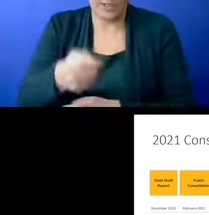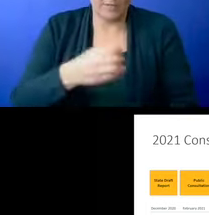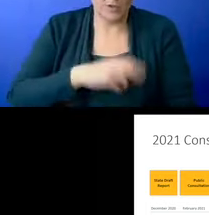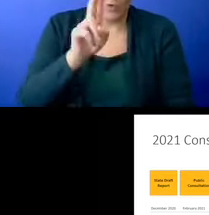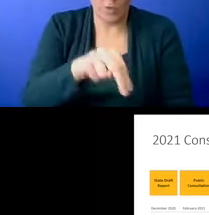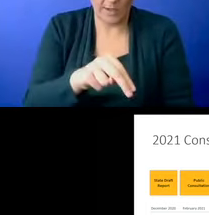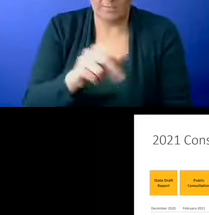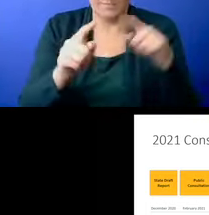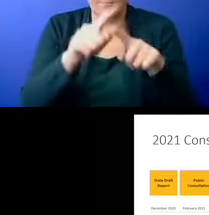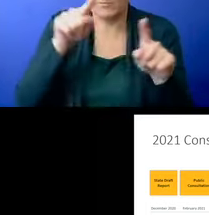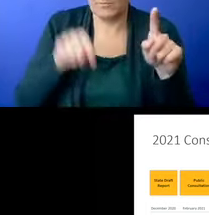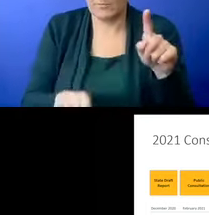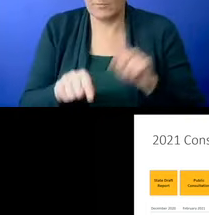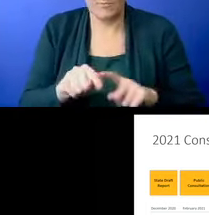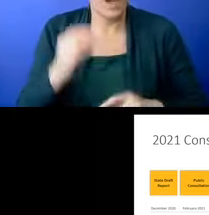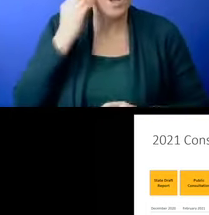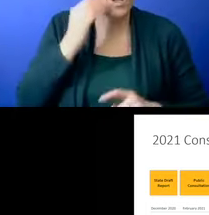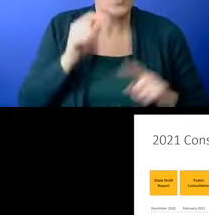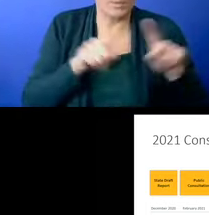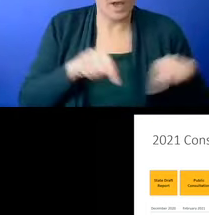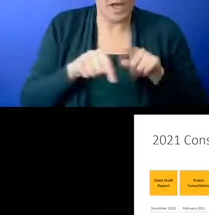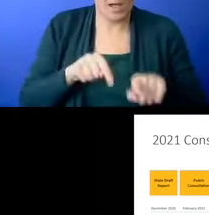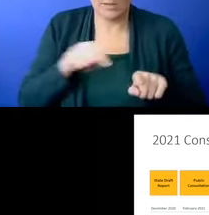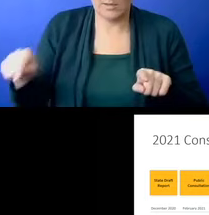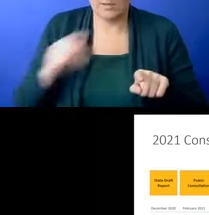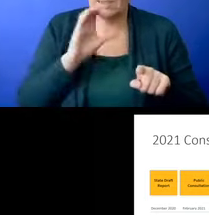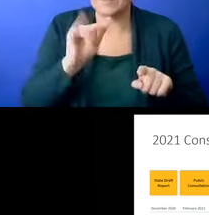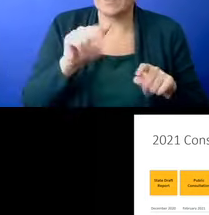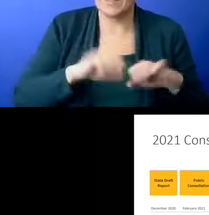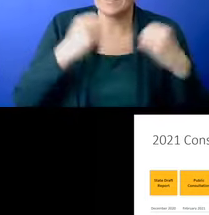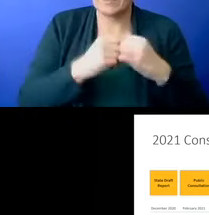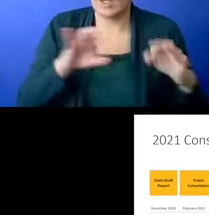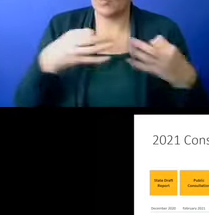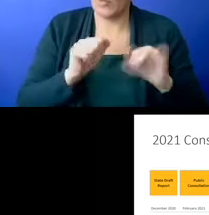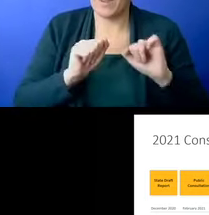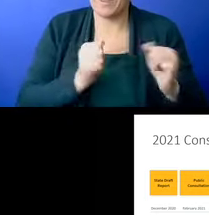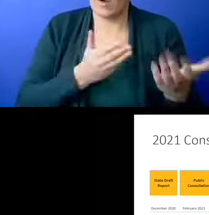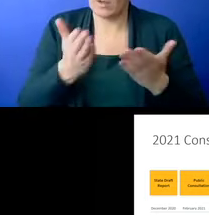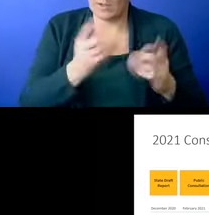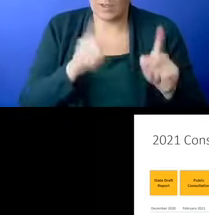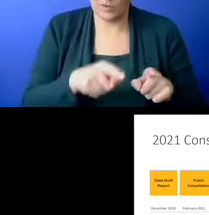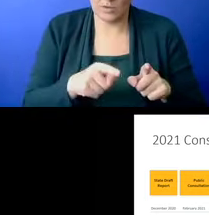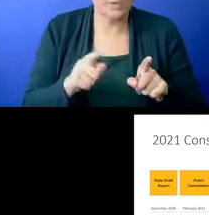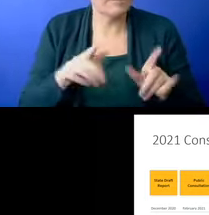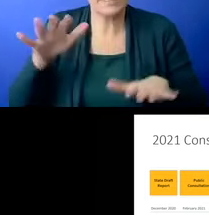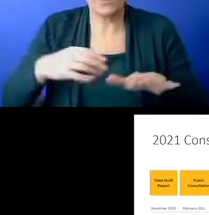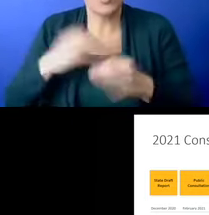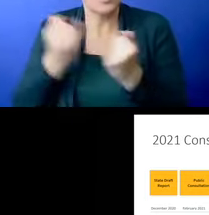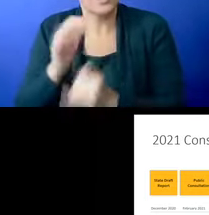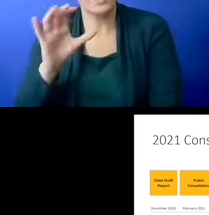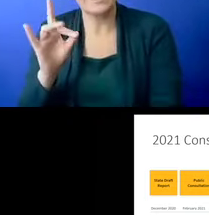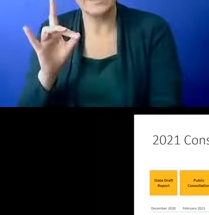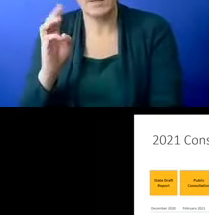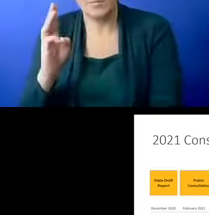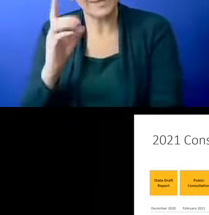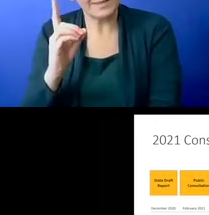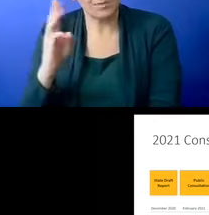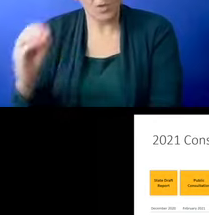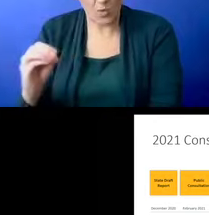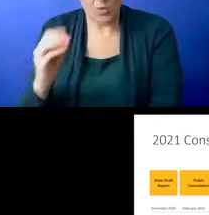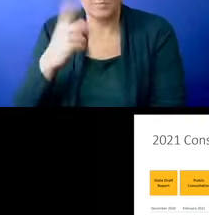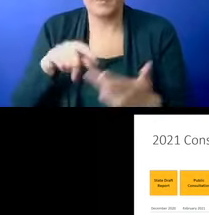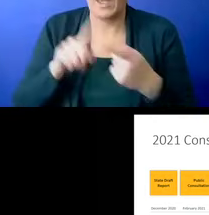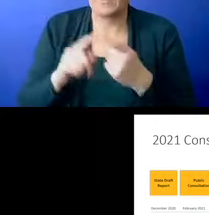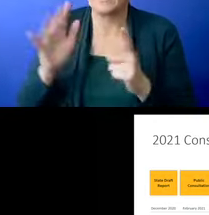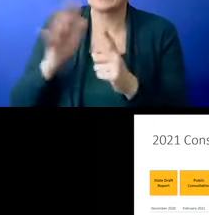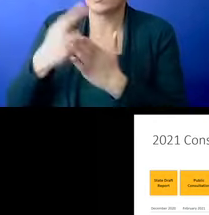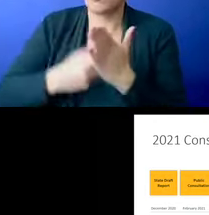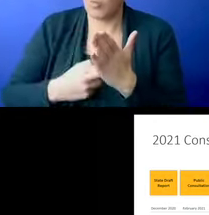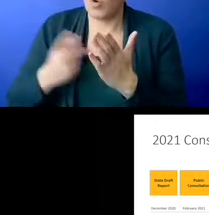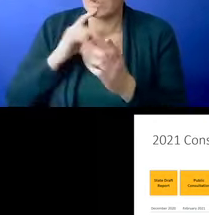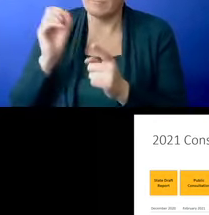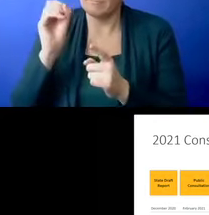Below that, in the orange boxes - the civil society group consultations, just like the DPO Coalition one, and the shadow reports sent to the UN.